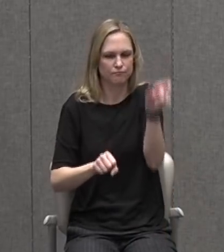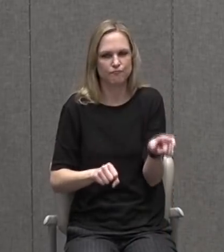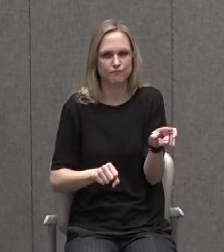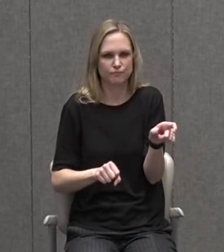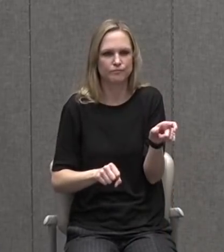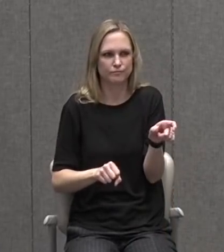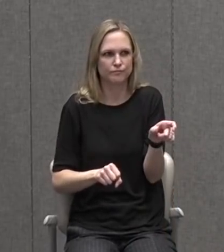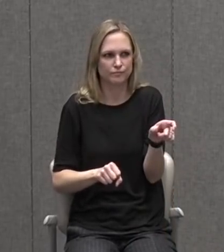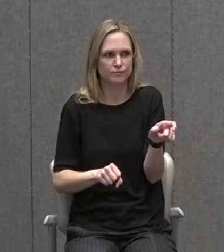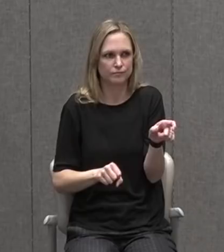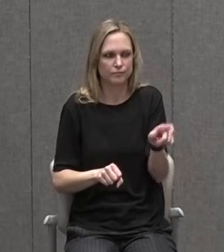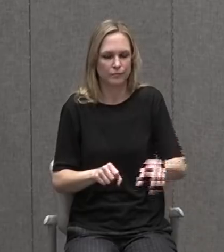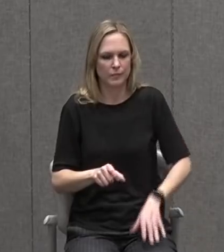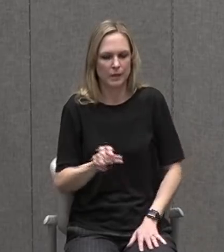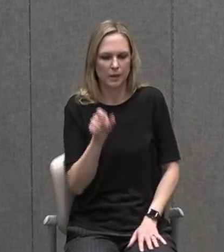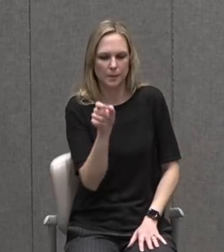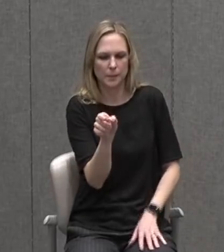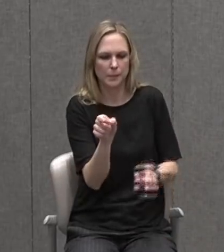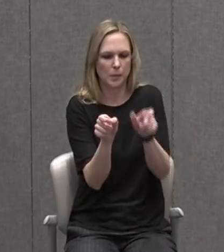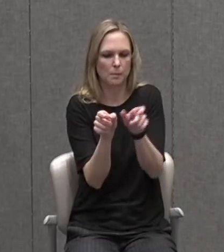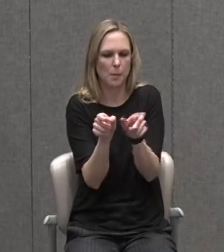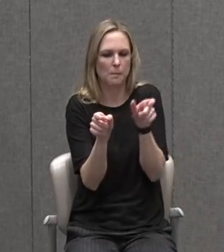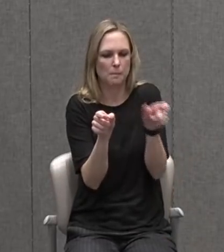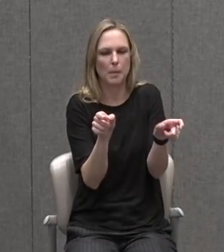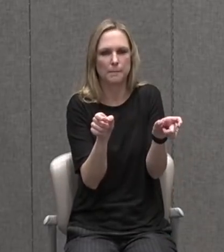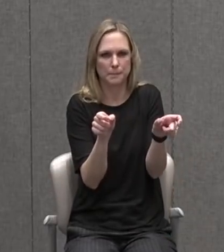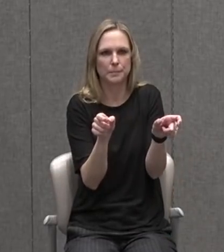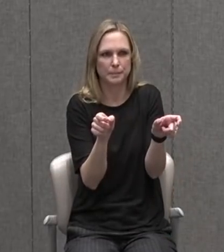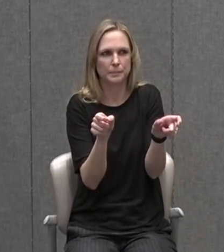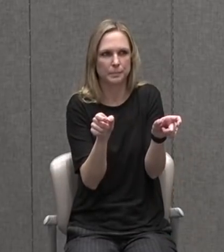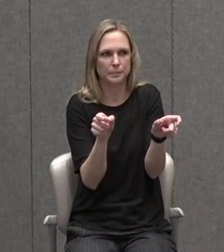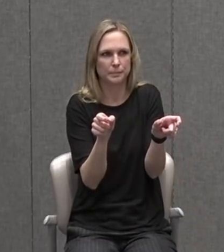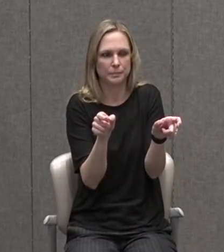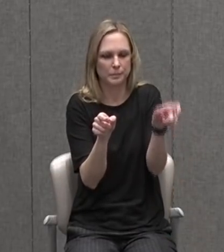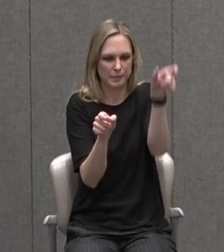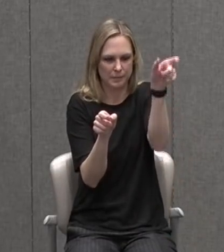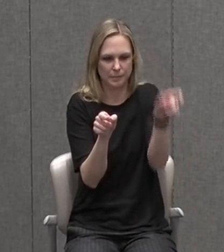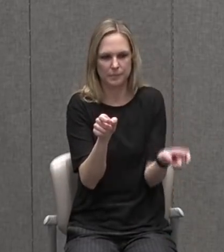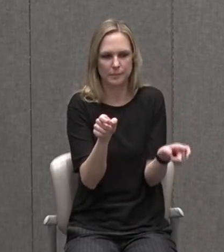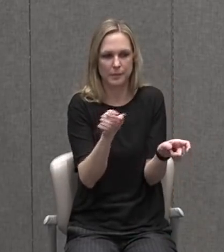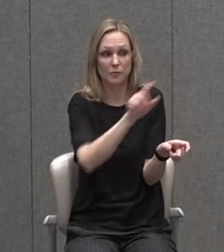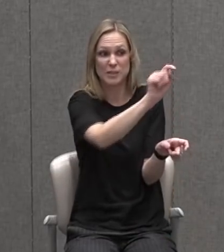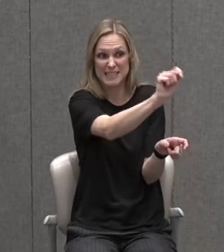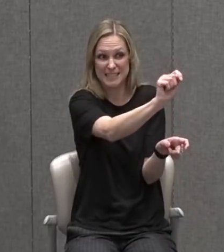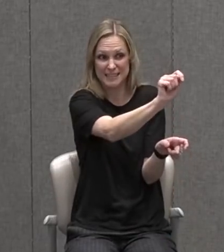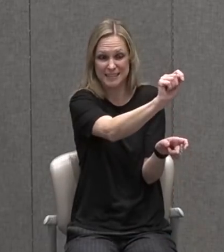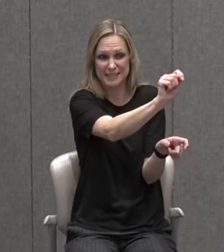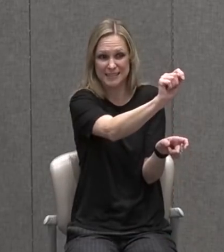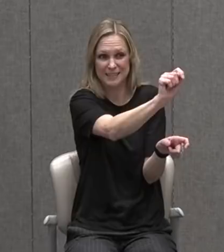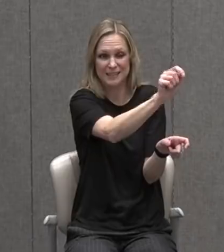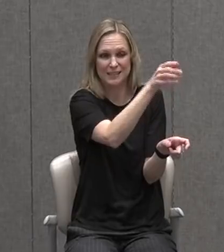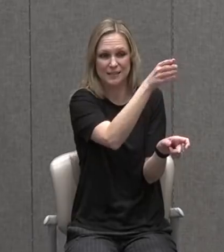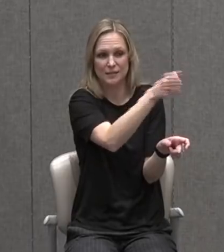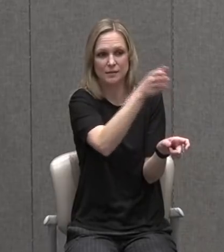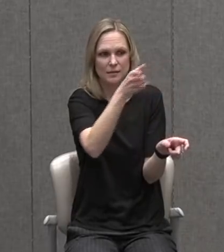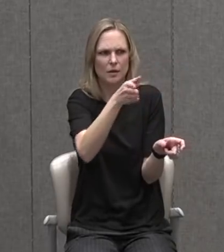or the digit that is in the 10s place is going to follow in this place on the chart. All right, what do you think about the O?